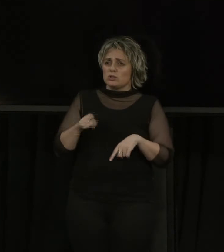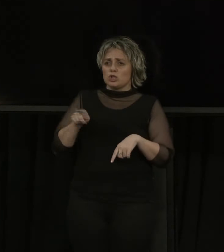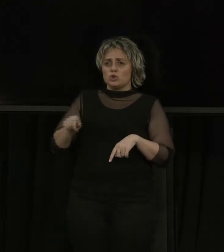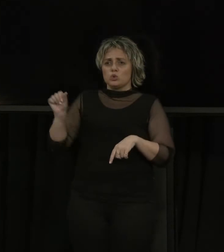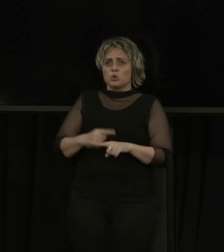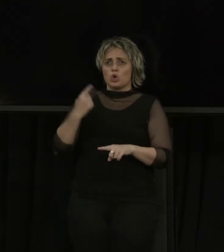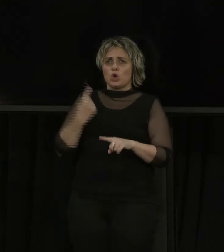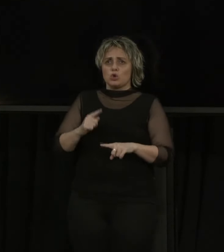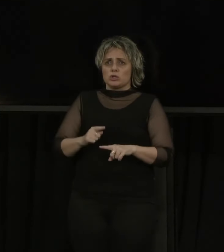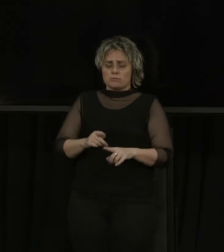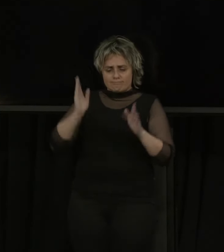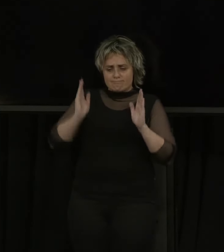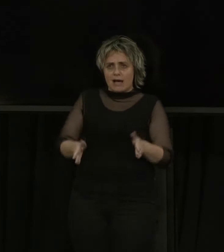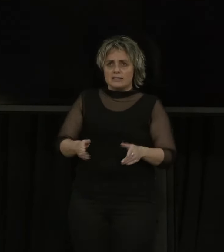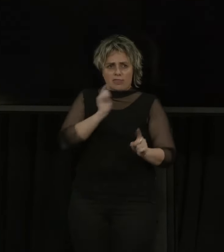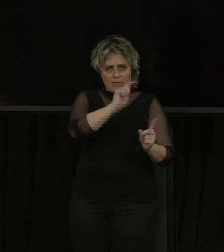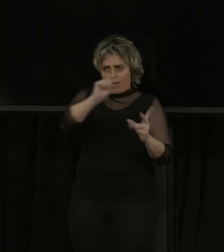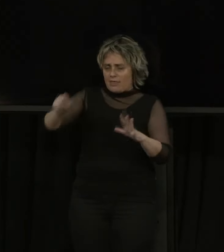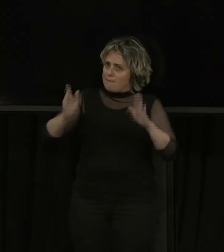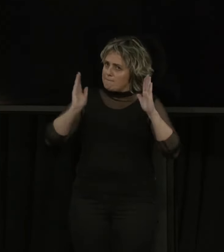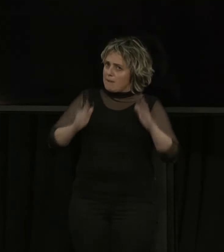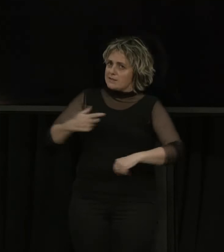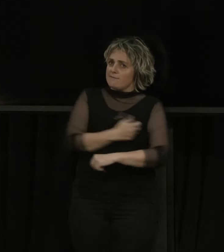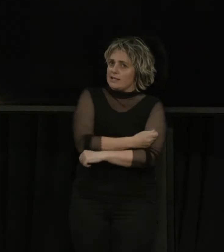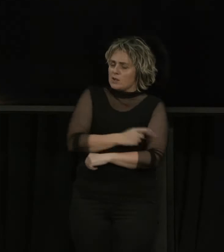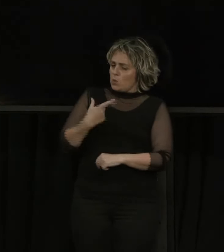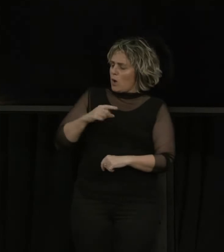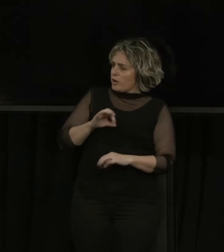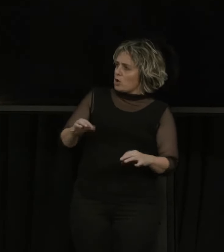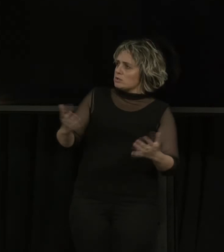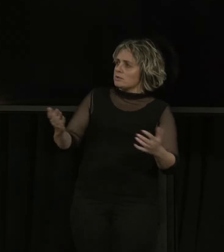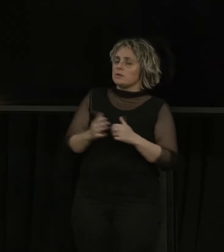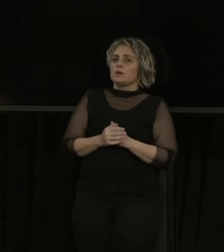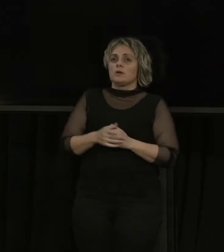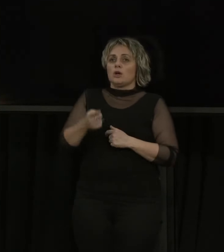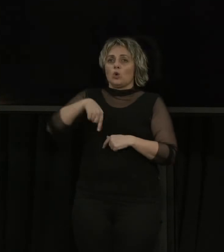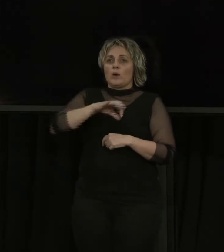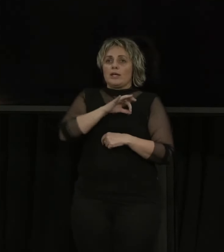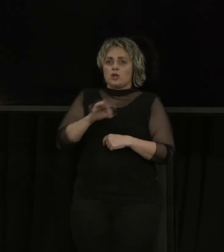have the ability to make an assessment for themselves.